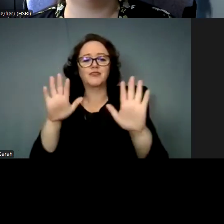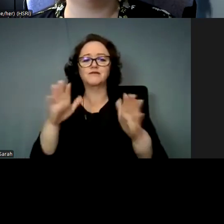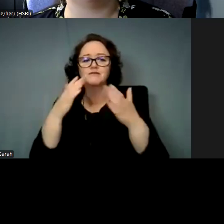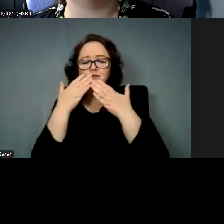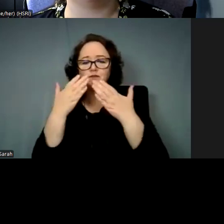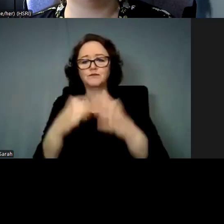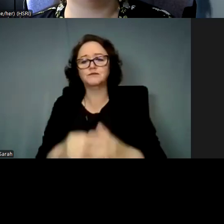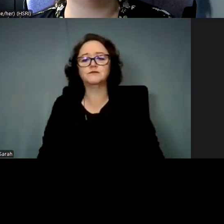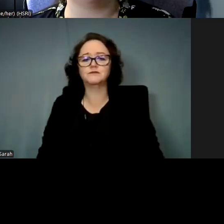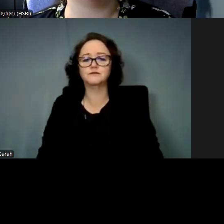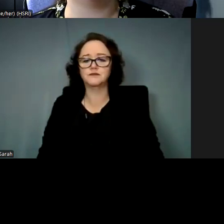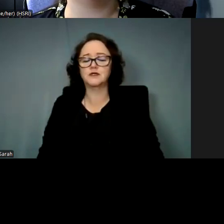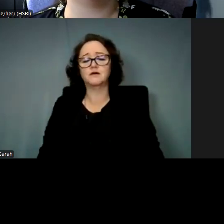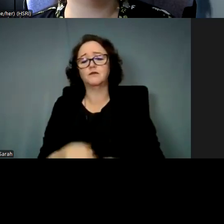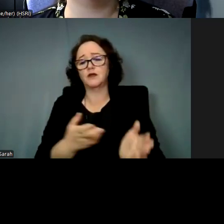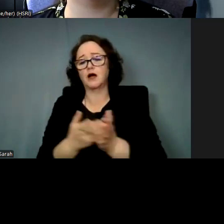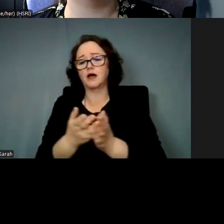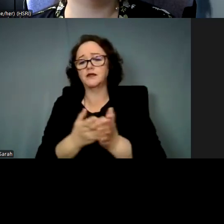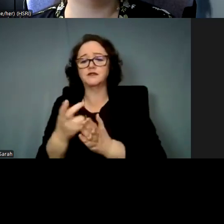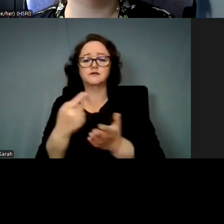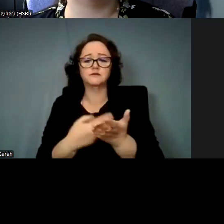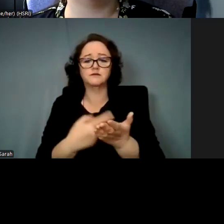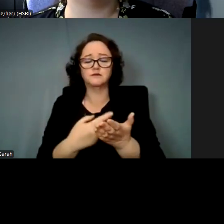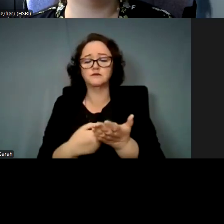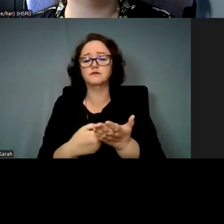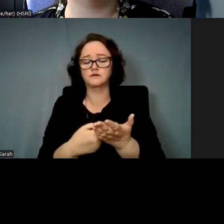conversation. Thank you for reflecting on the actual